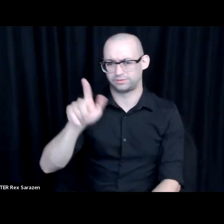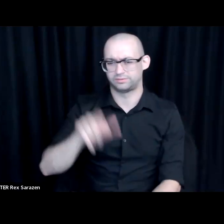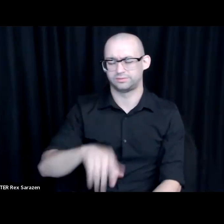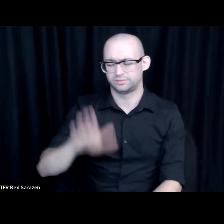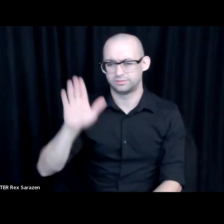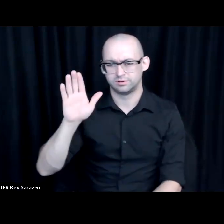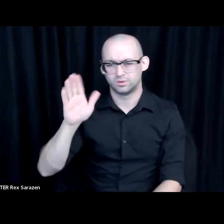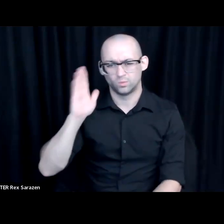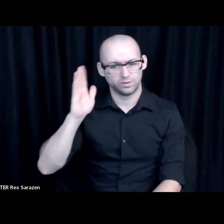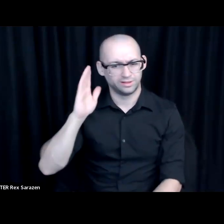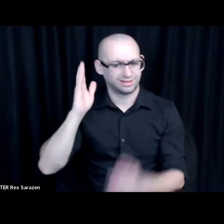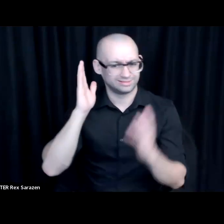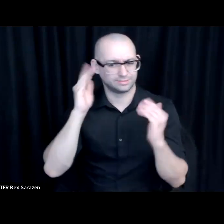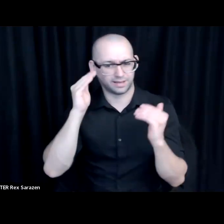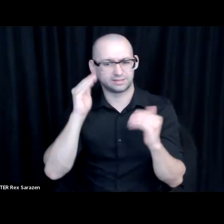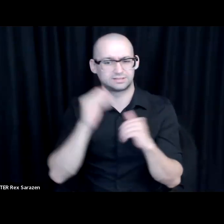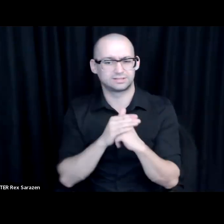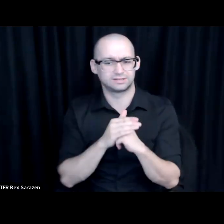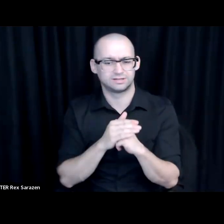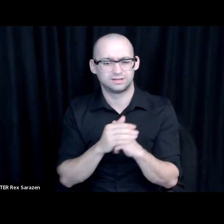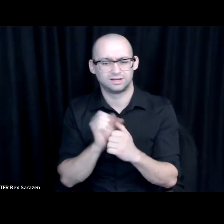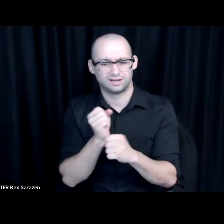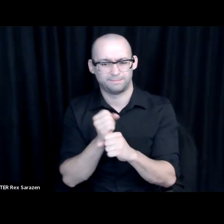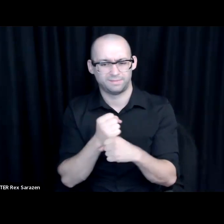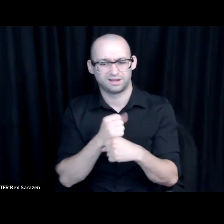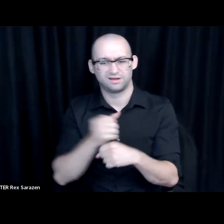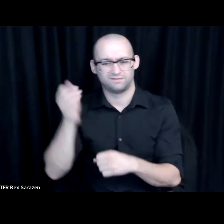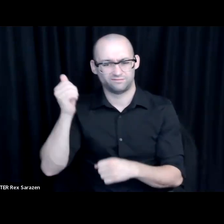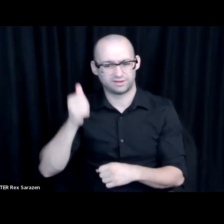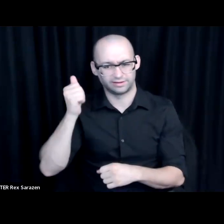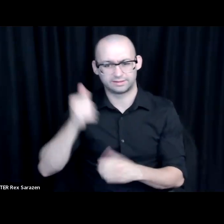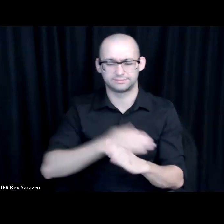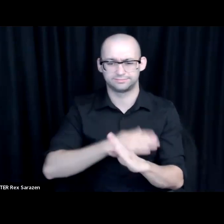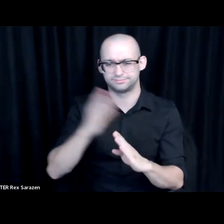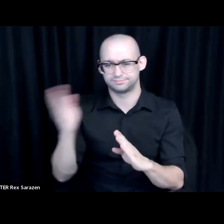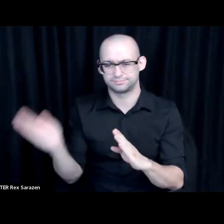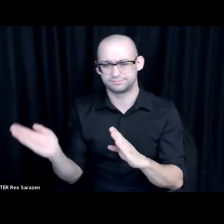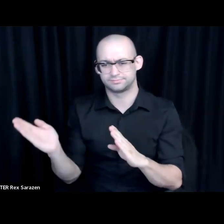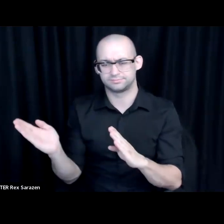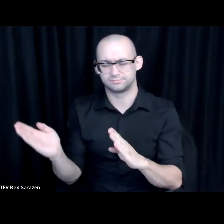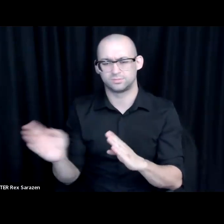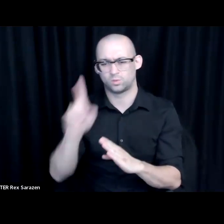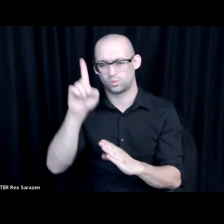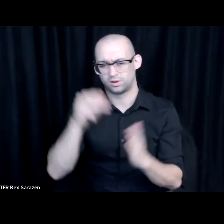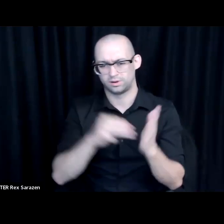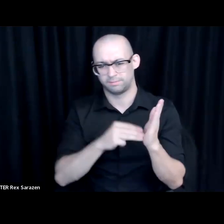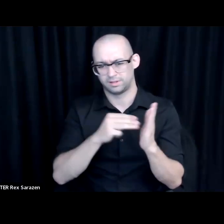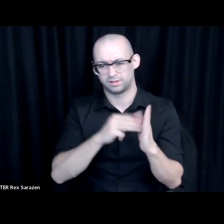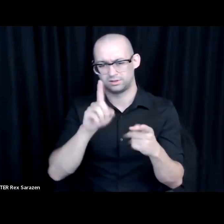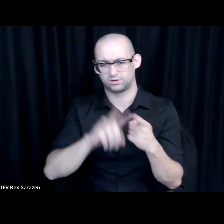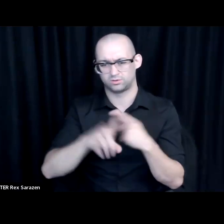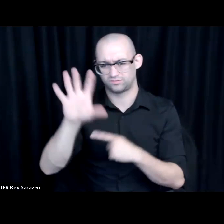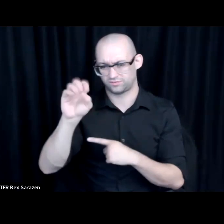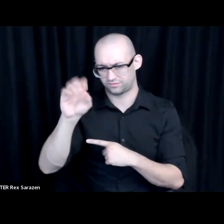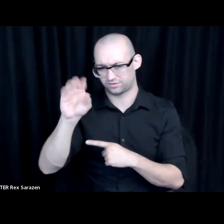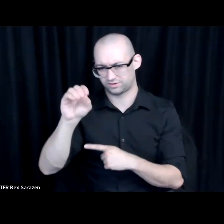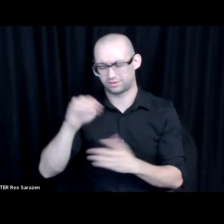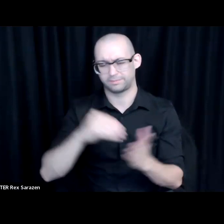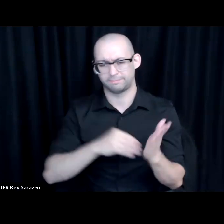be expecting to make funding in the ranges of 1 million to 50 million for Internet infrastructure